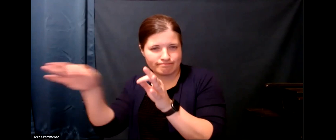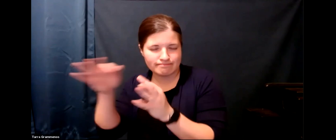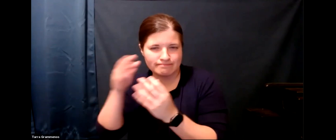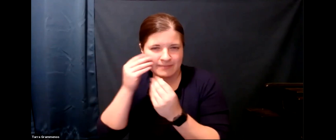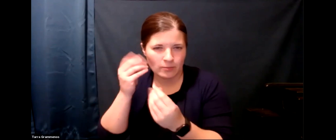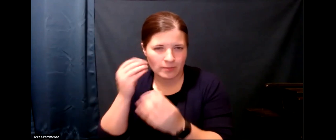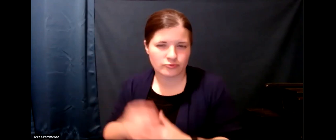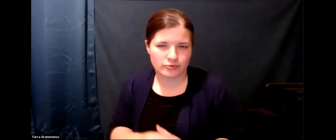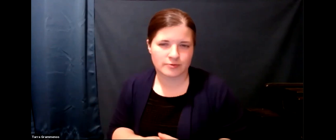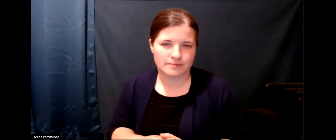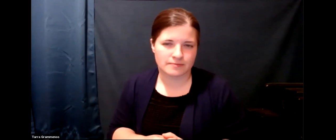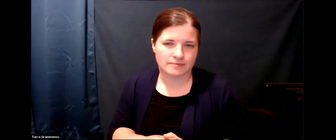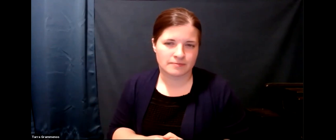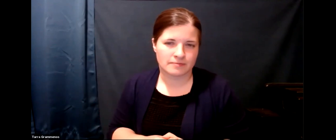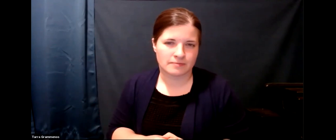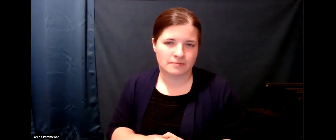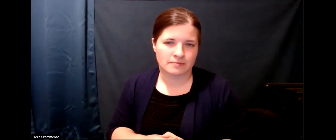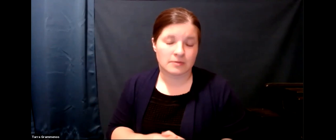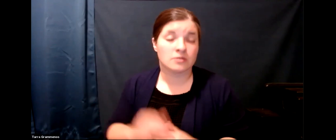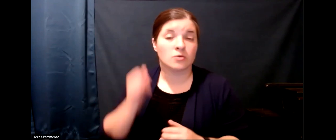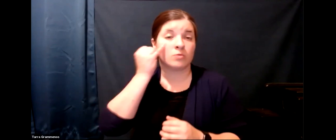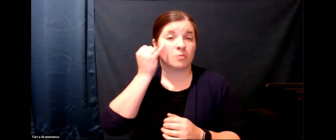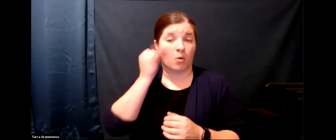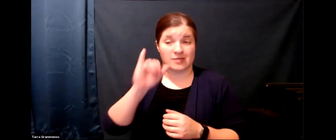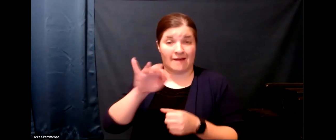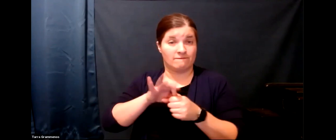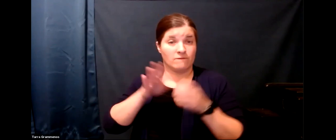So if that voter showed up to vote at the polling